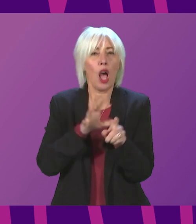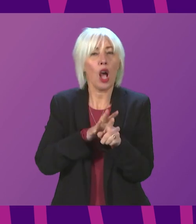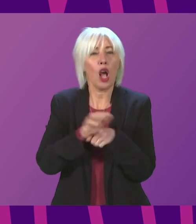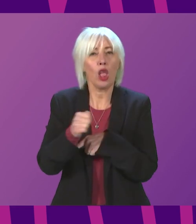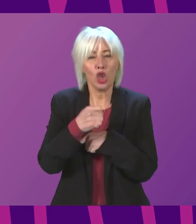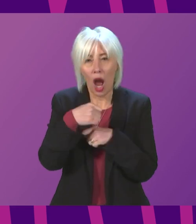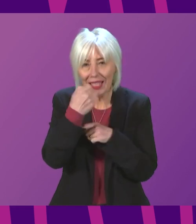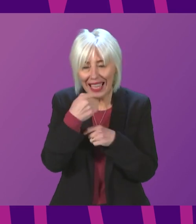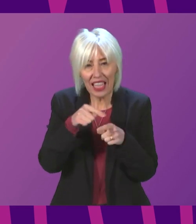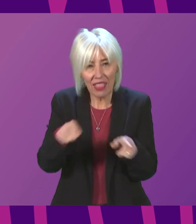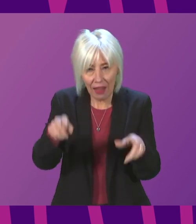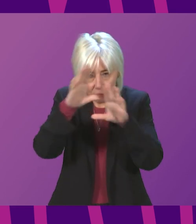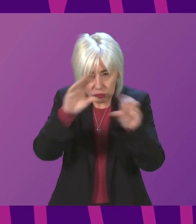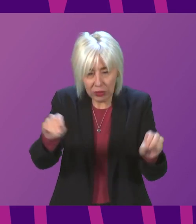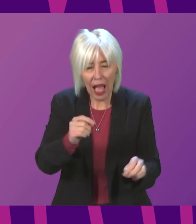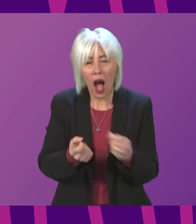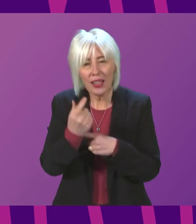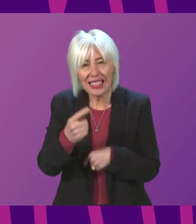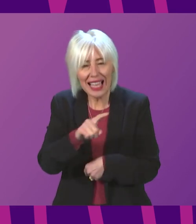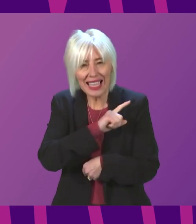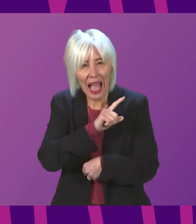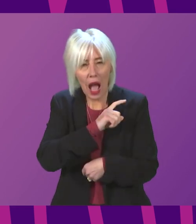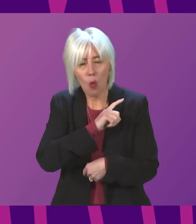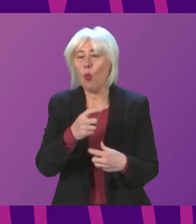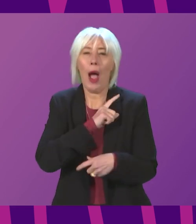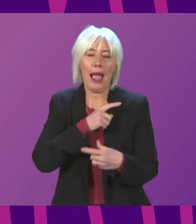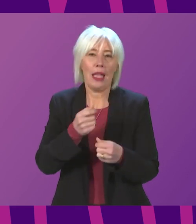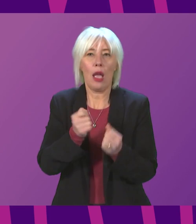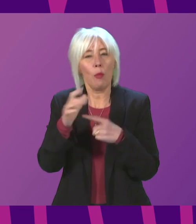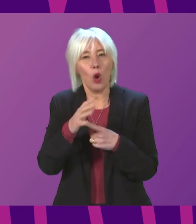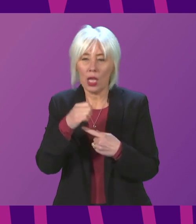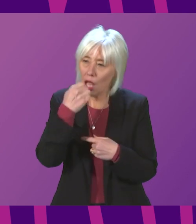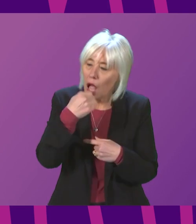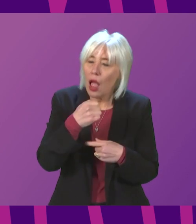of the virus and to help our schools to stay open and safe?